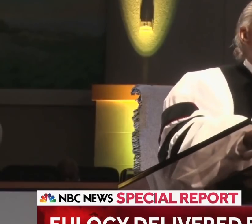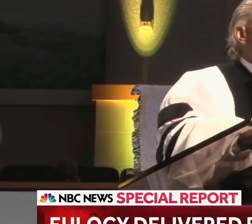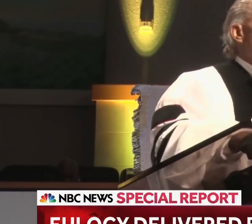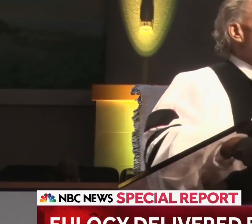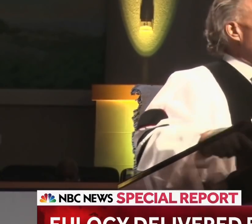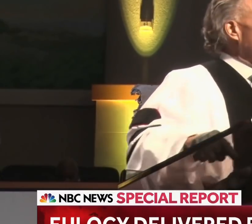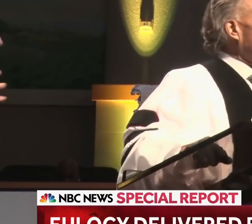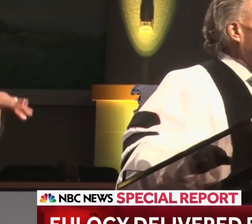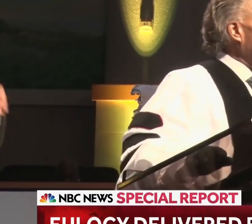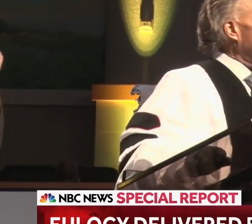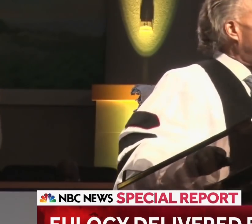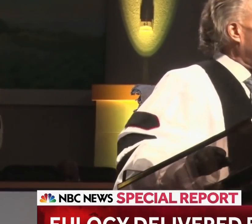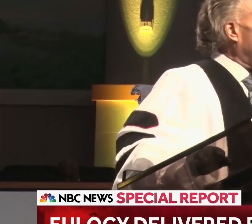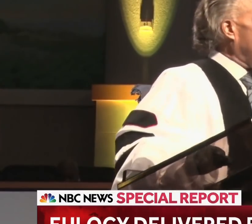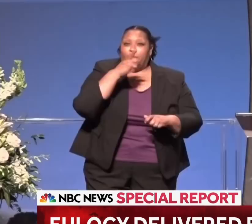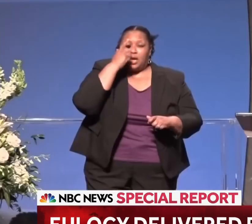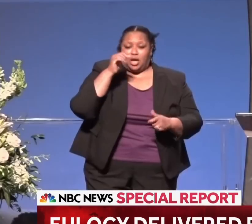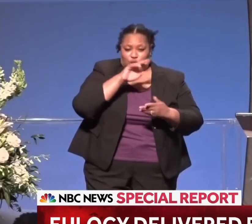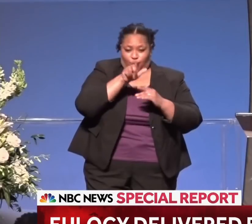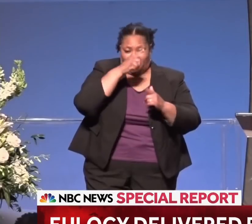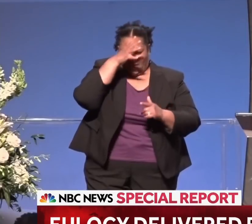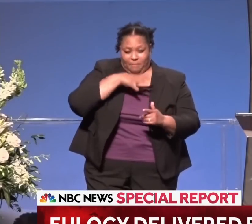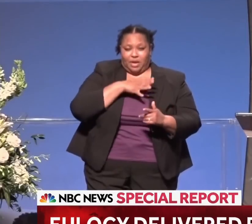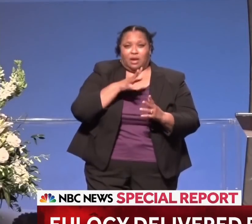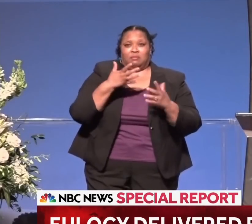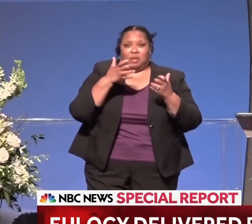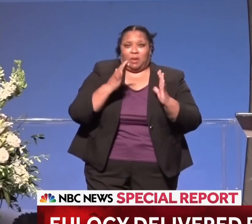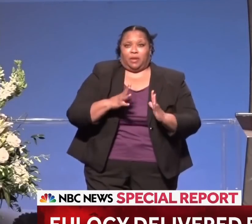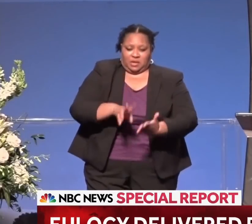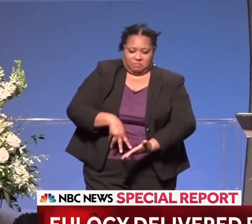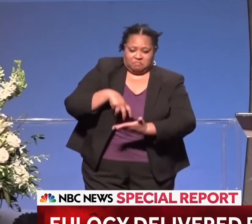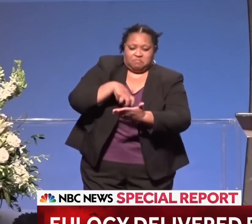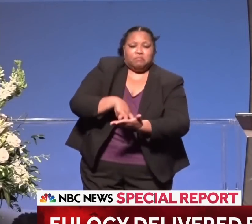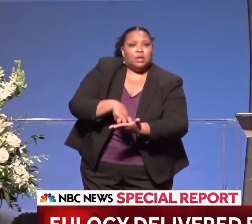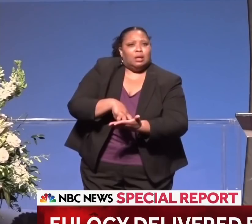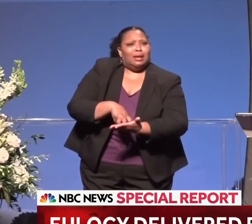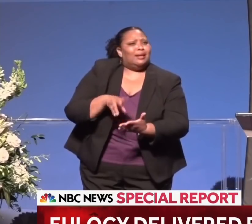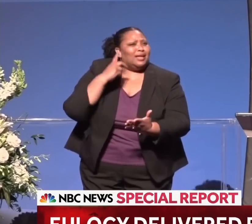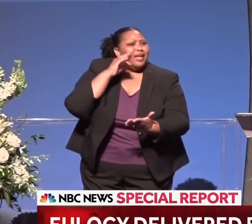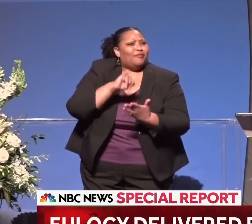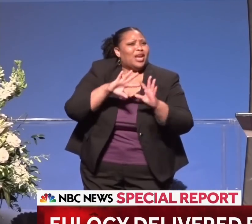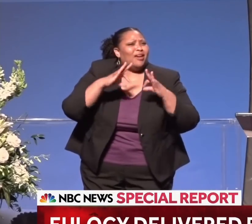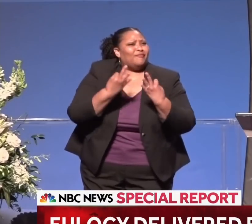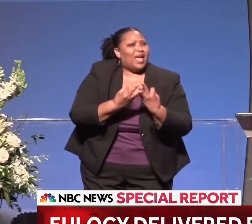YOU’RE SORRY? THEN REPAY THE DAMAGE YOU DID TO